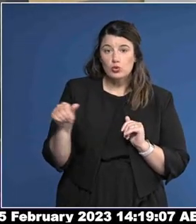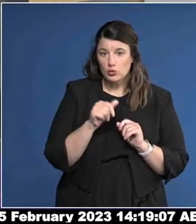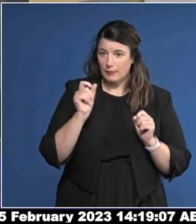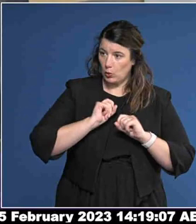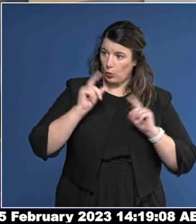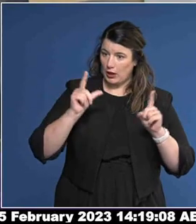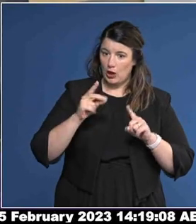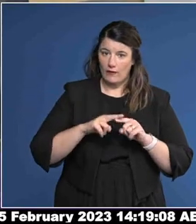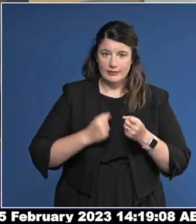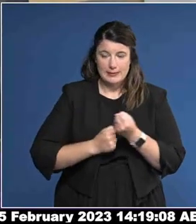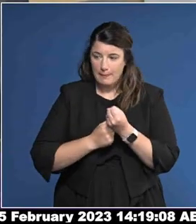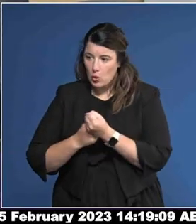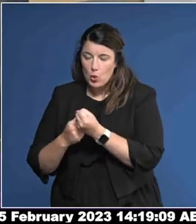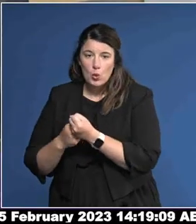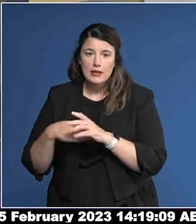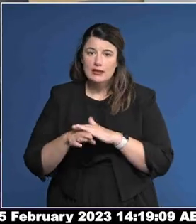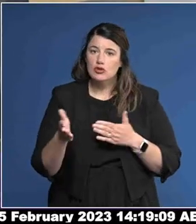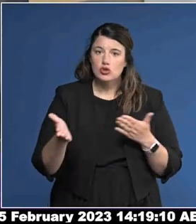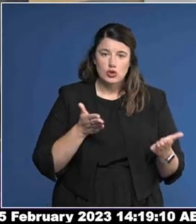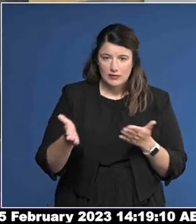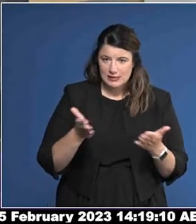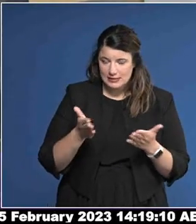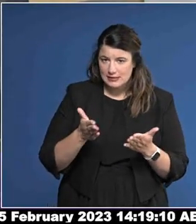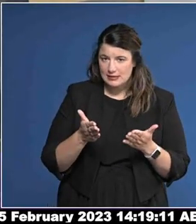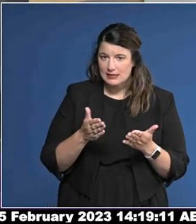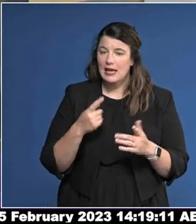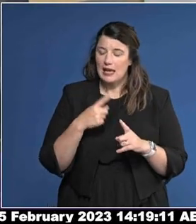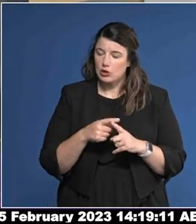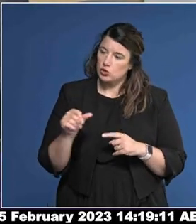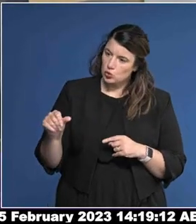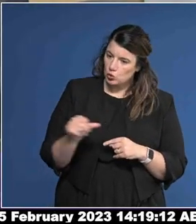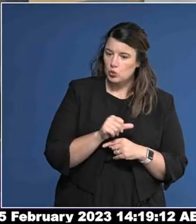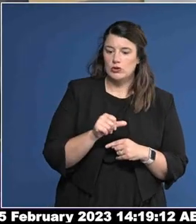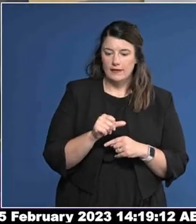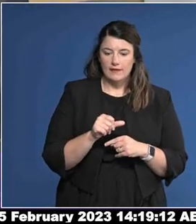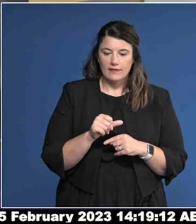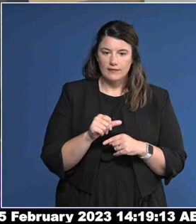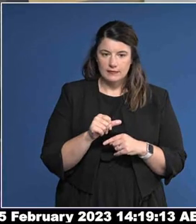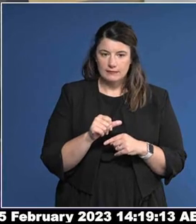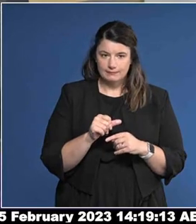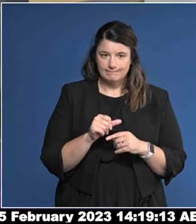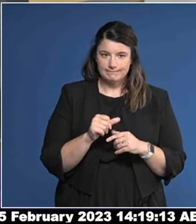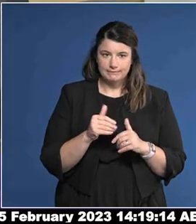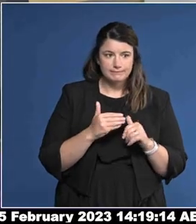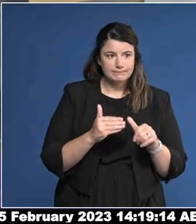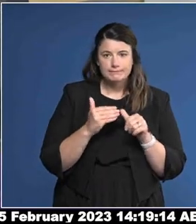provided in its services and that it should have acted on the advice and recommendations of a particular person.